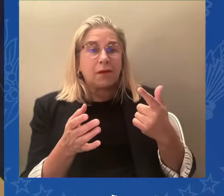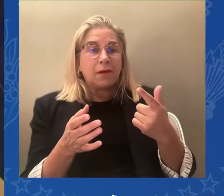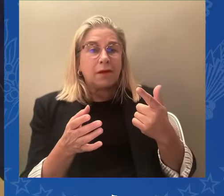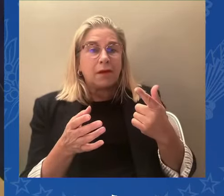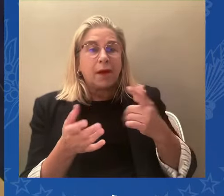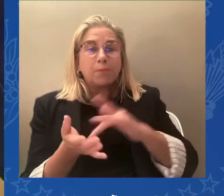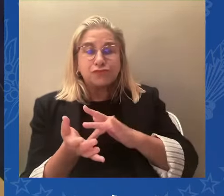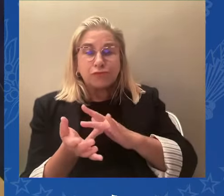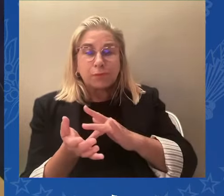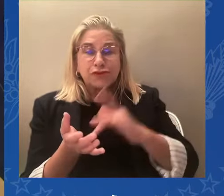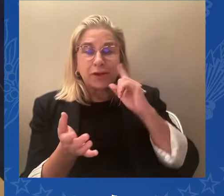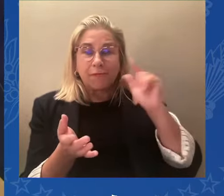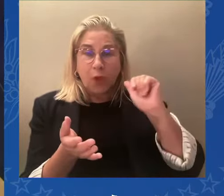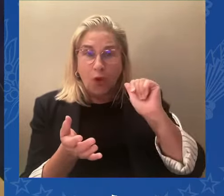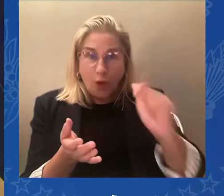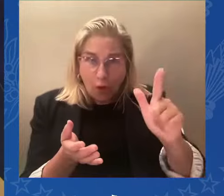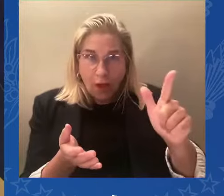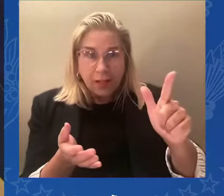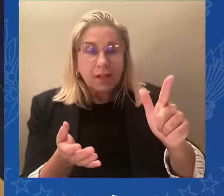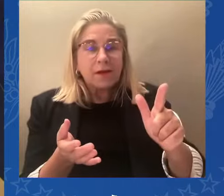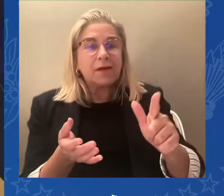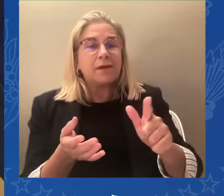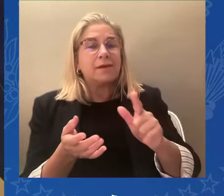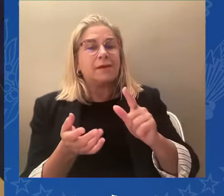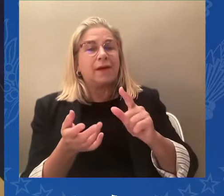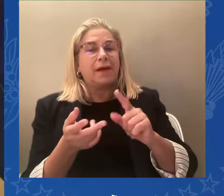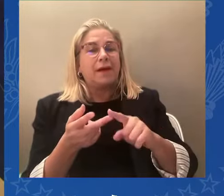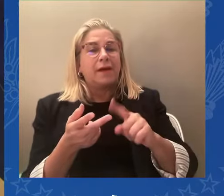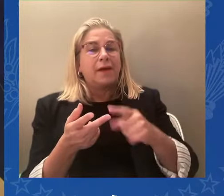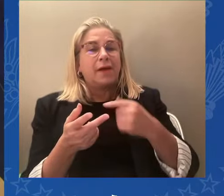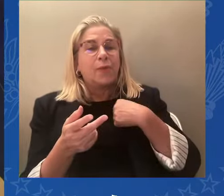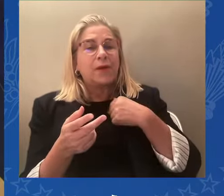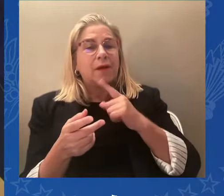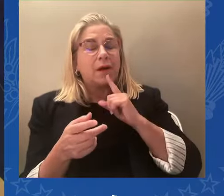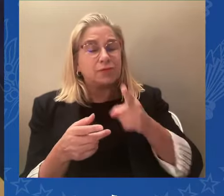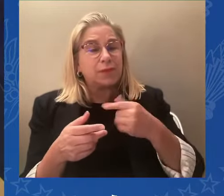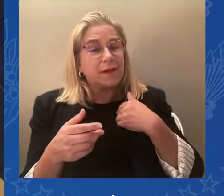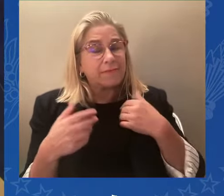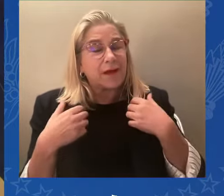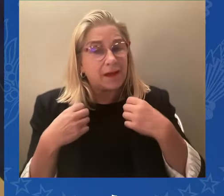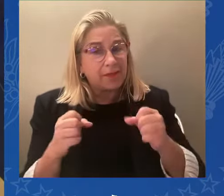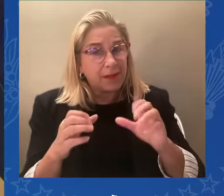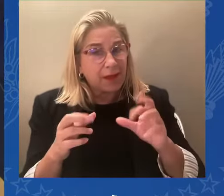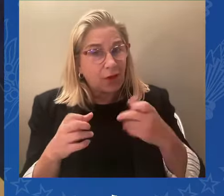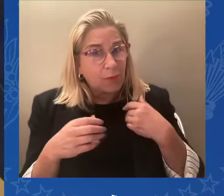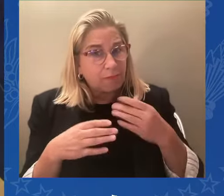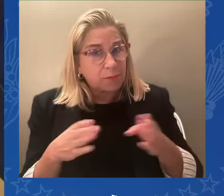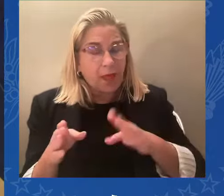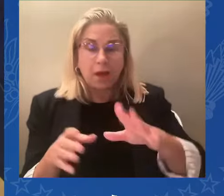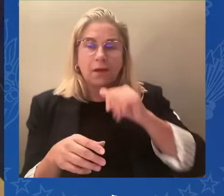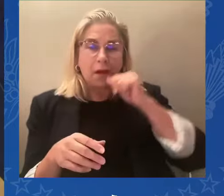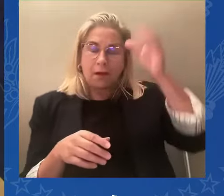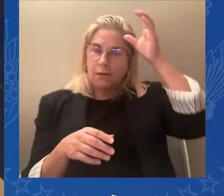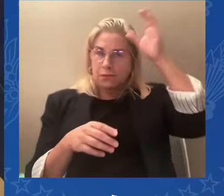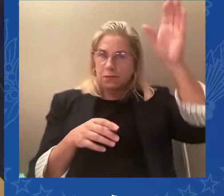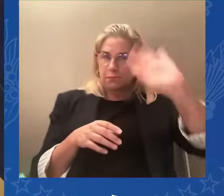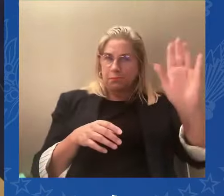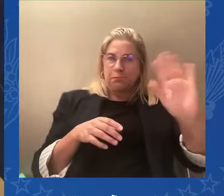not just “concepts of a plan.” “Concepts.”